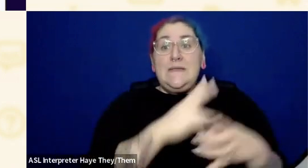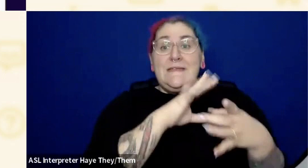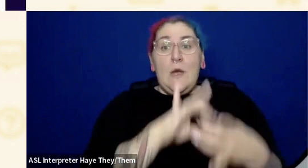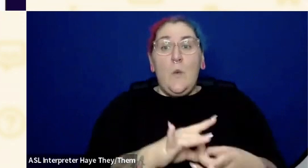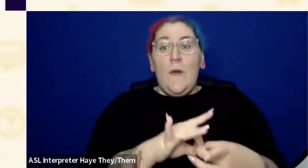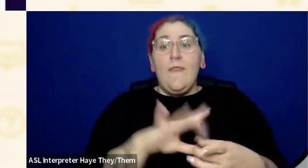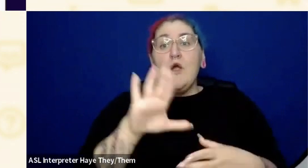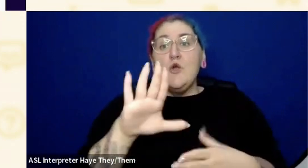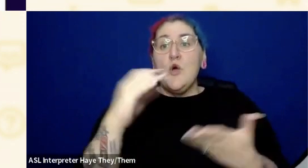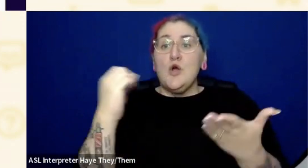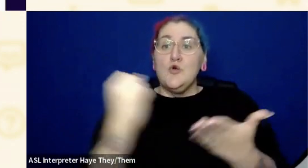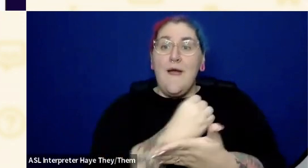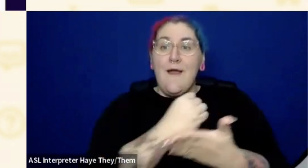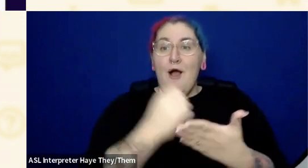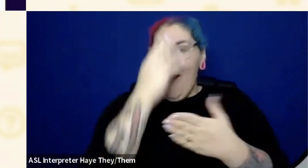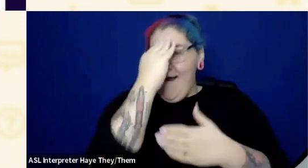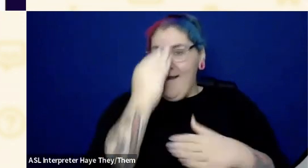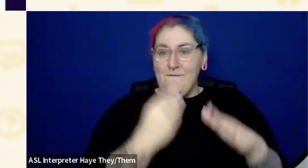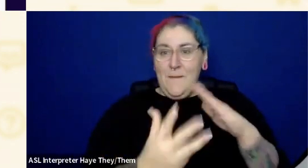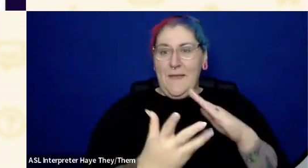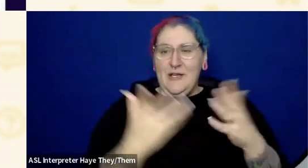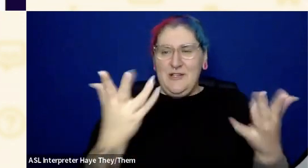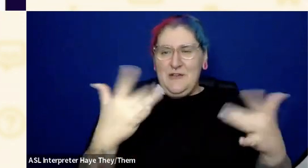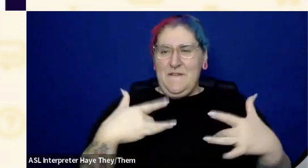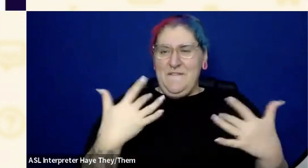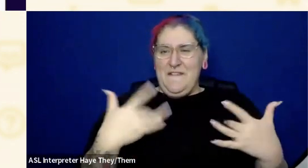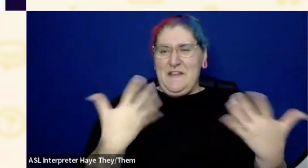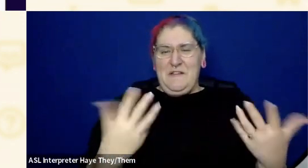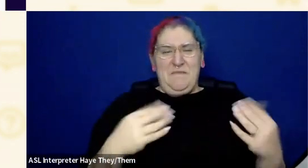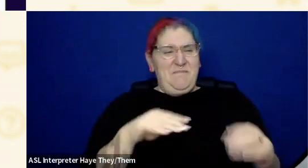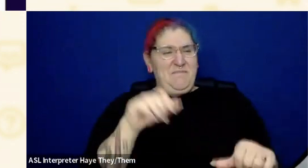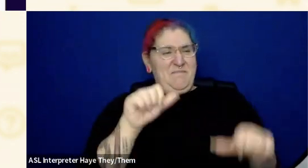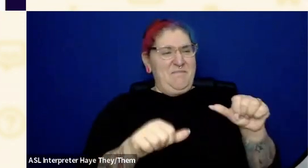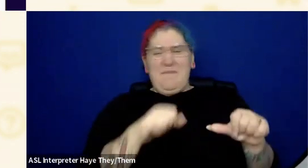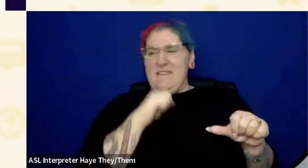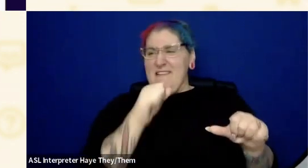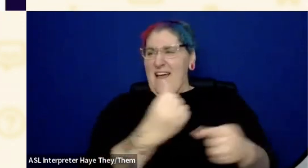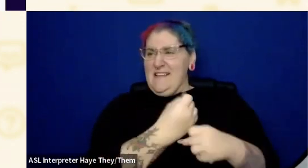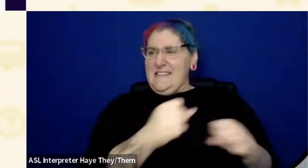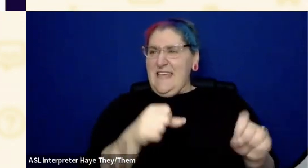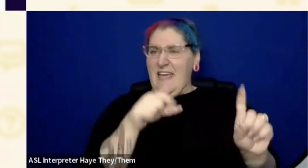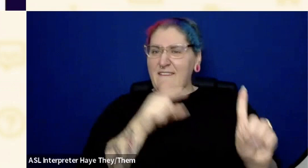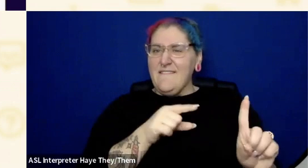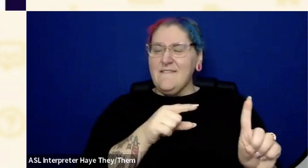But it is helpful to let the browser automatically fill out your name, email, and address data.